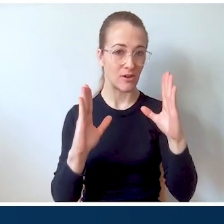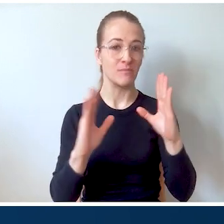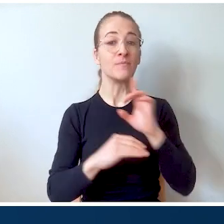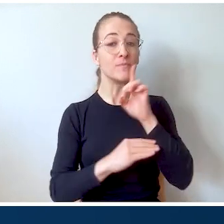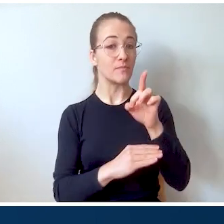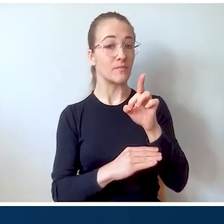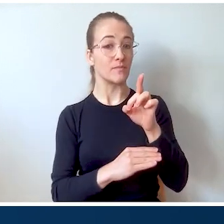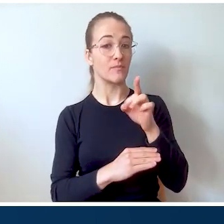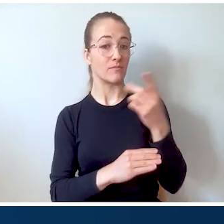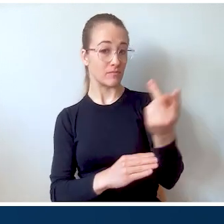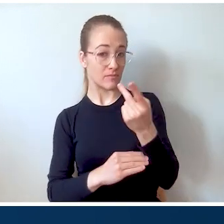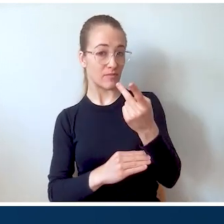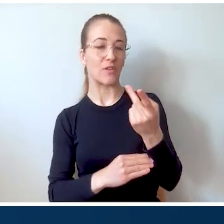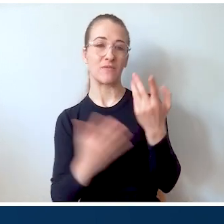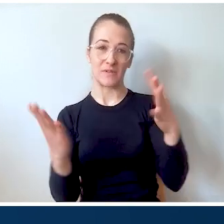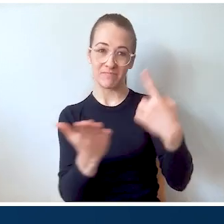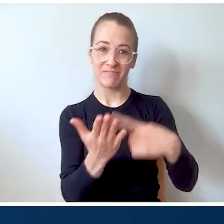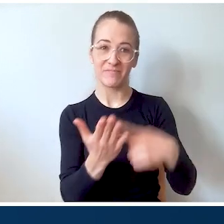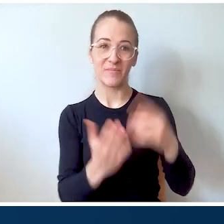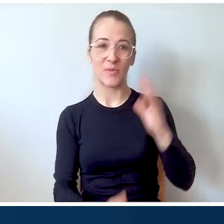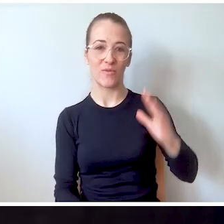and you and I have had the pleasure of talking before,